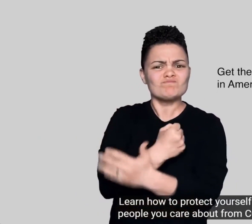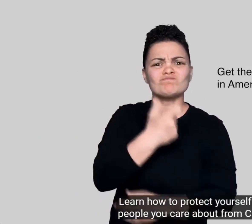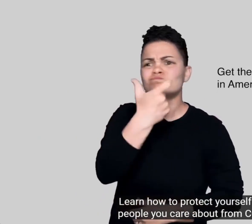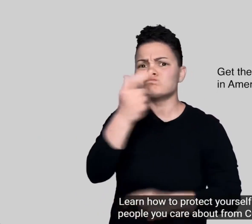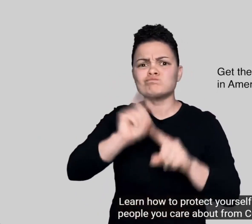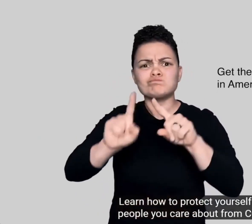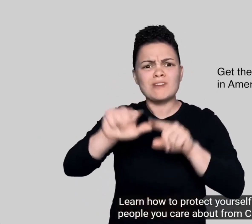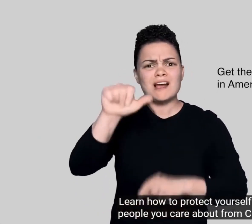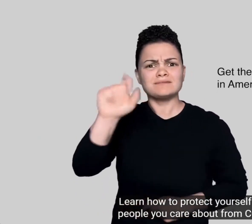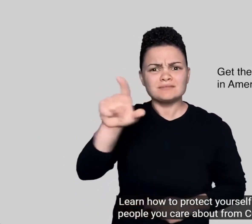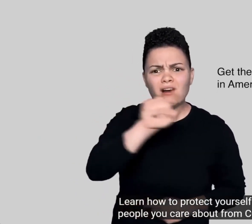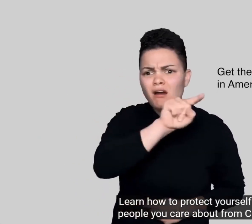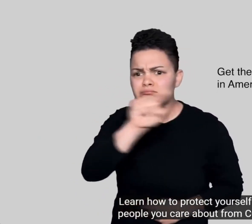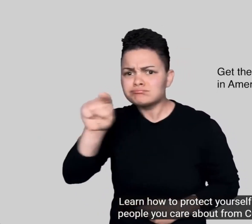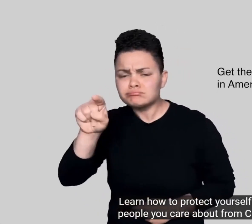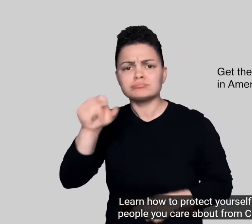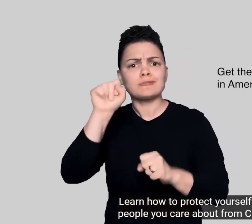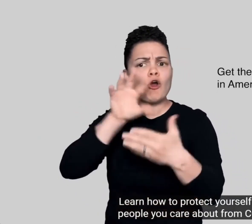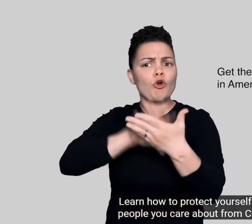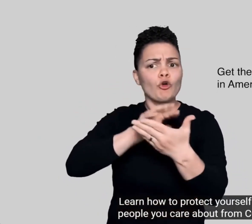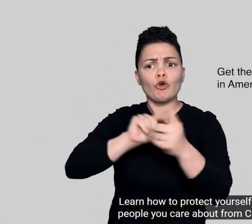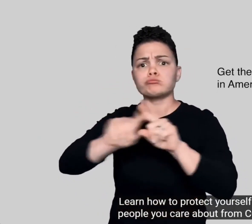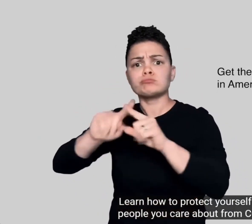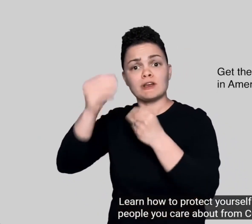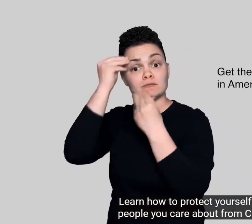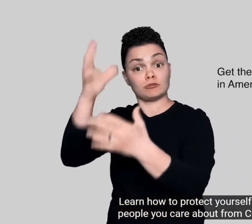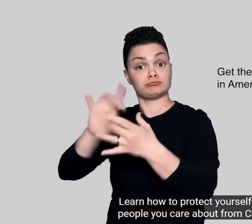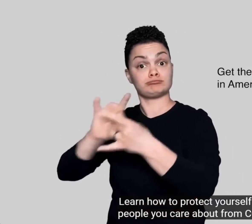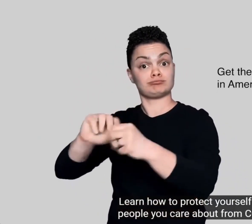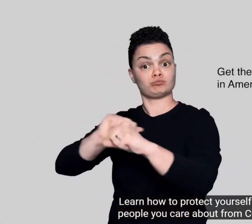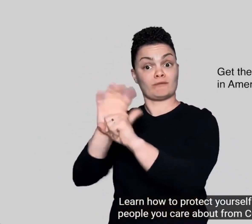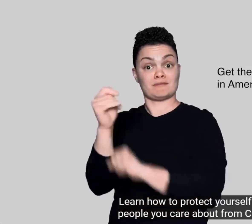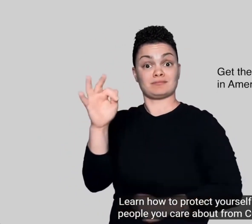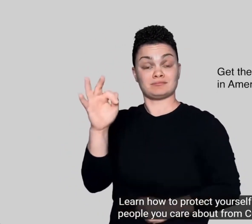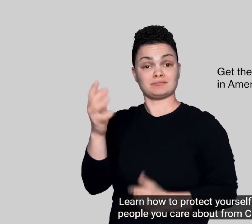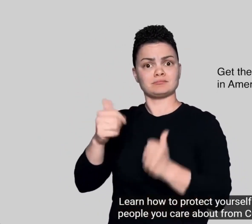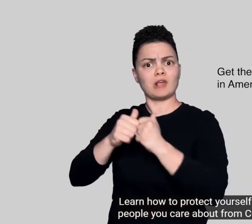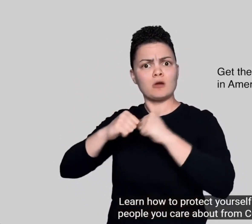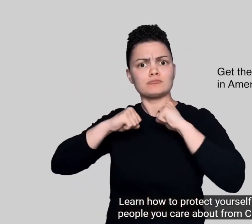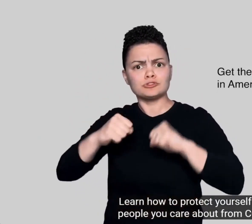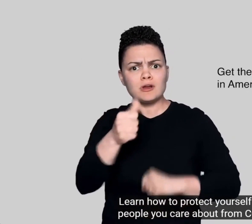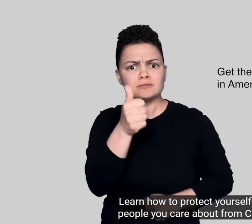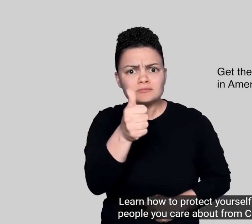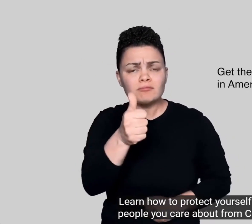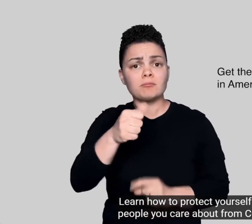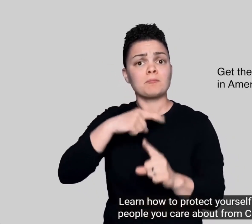Learn how to protect yourself and the people you care about from Covid 19.